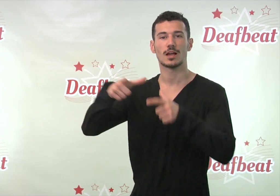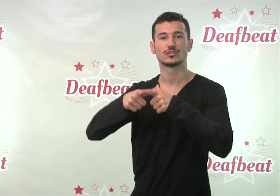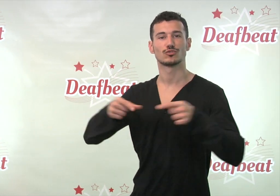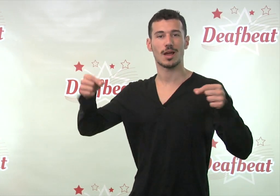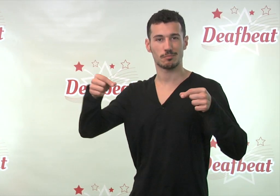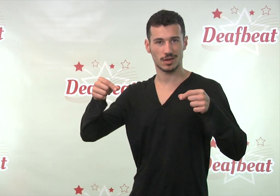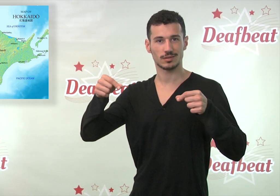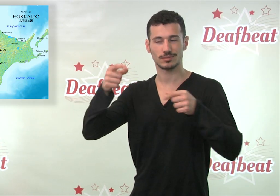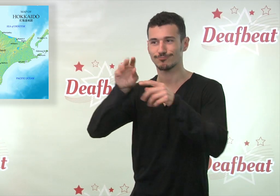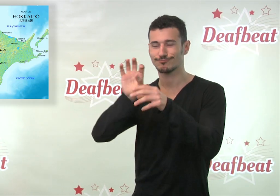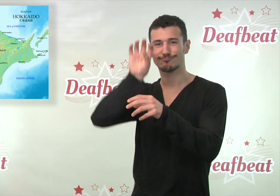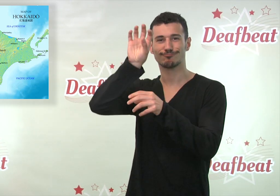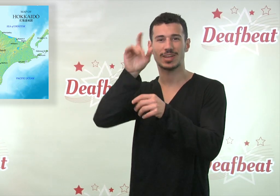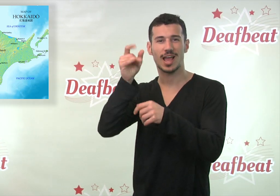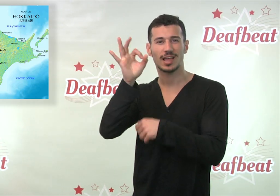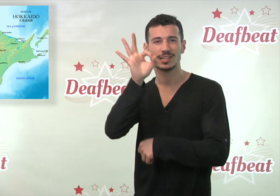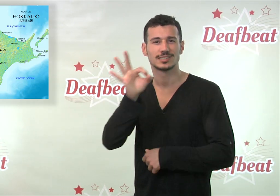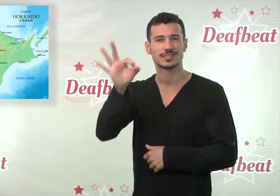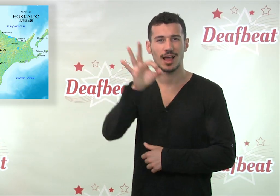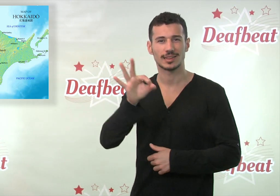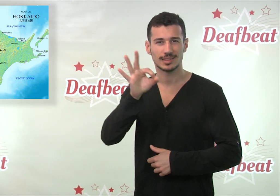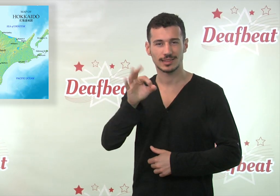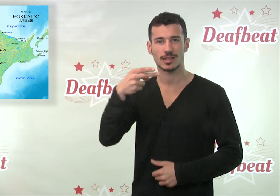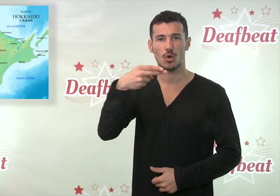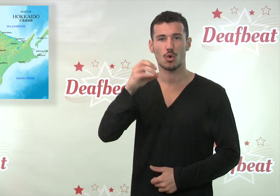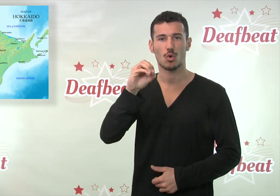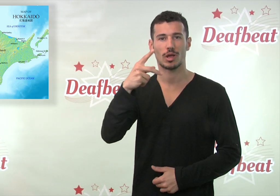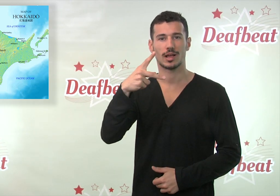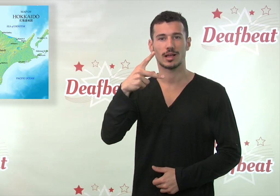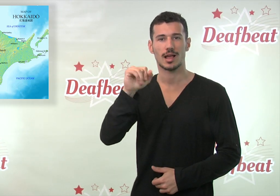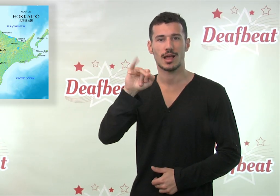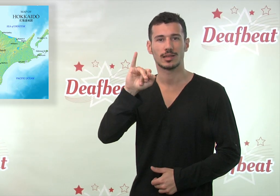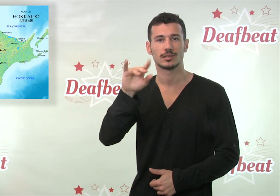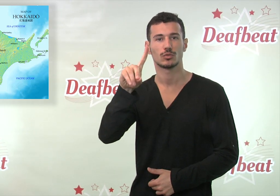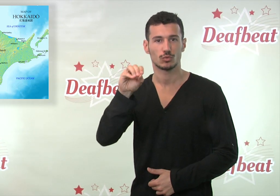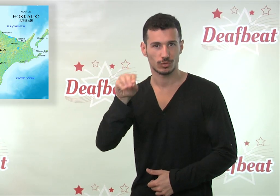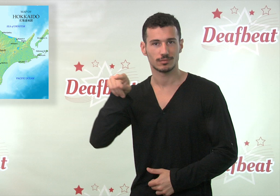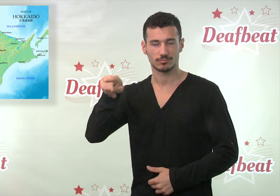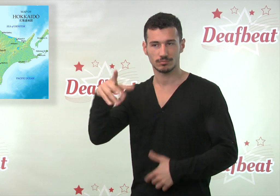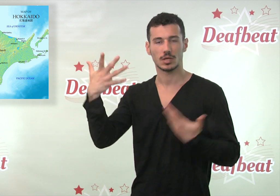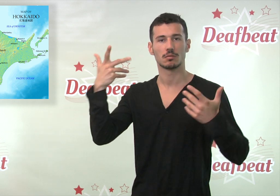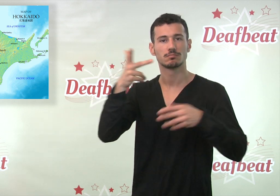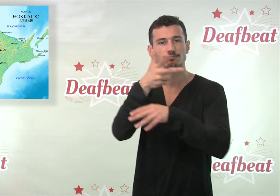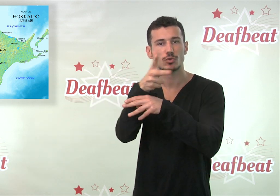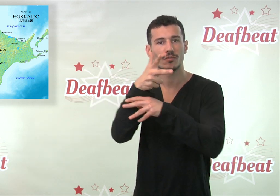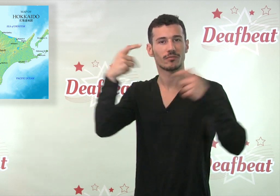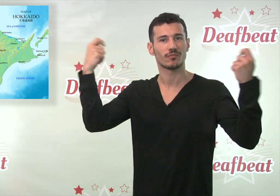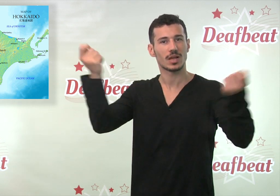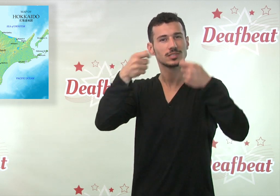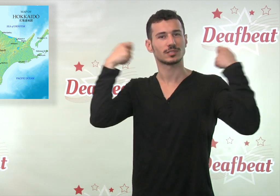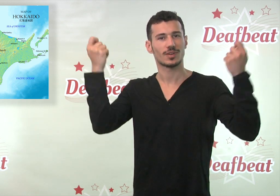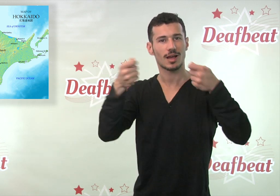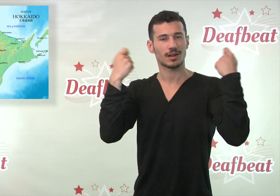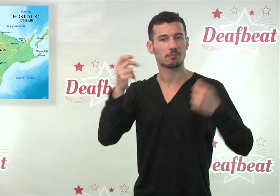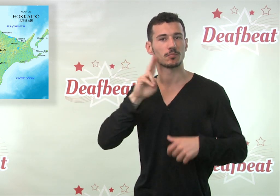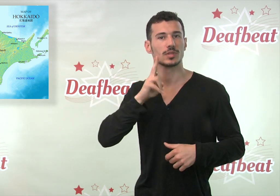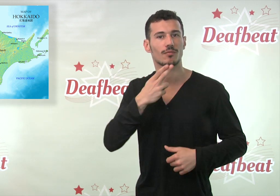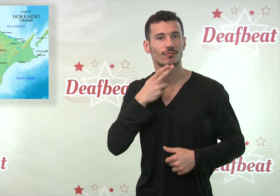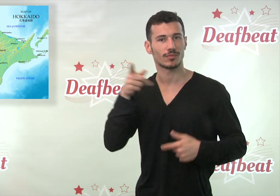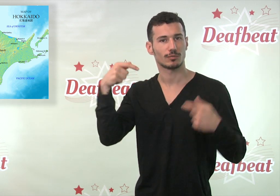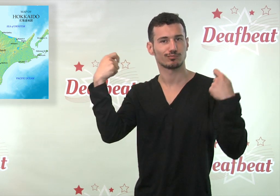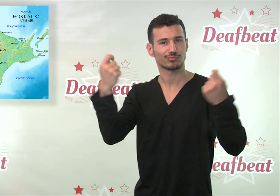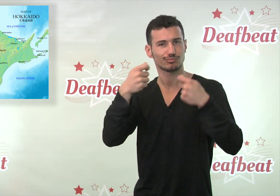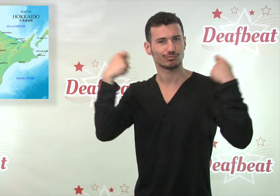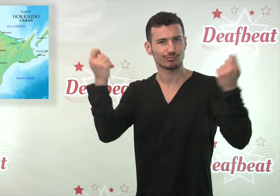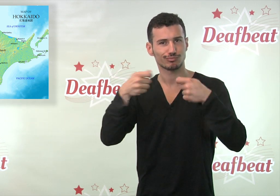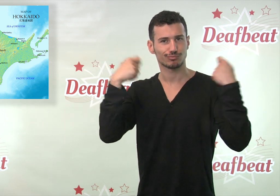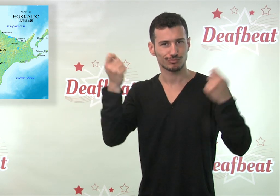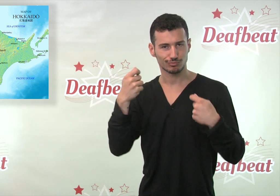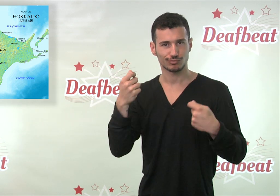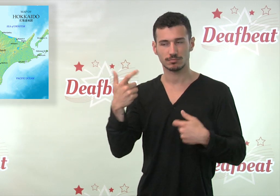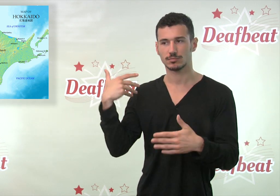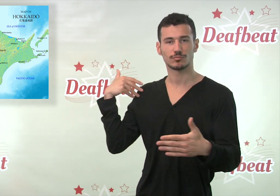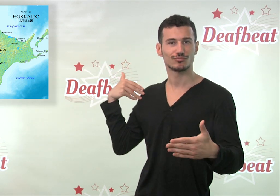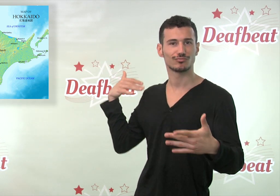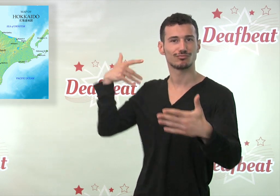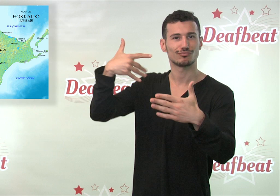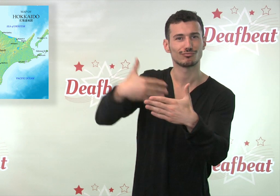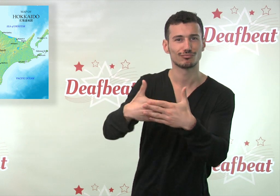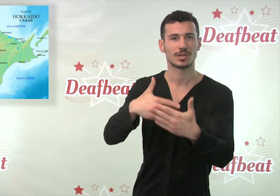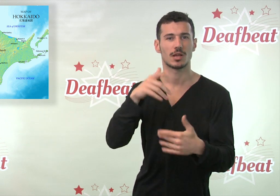A film festival for the Deaf and the Blind in Hokkaido, an island in northern Japan,